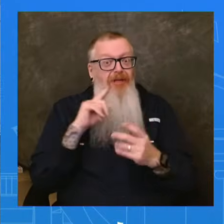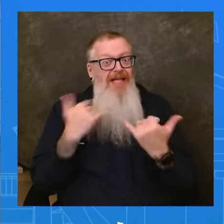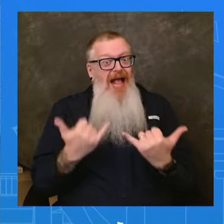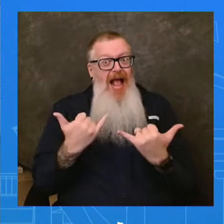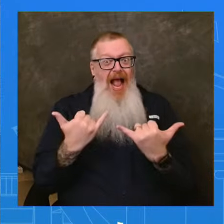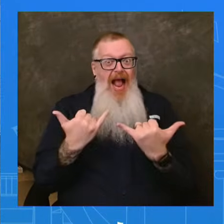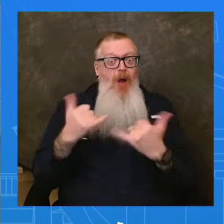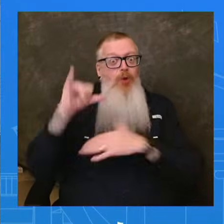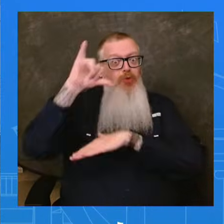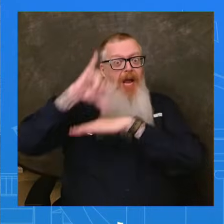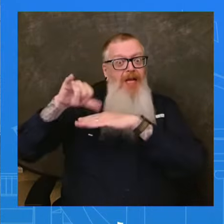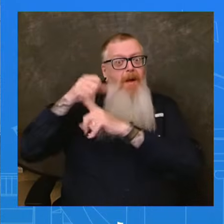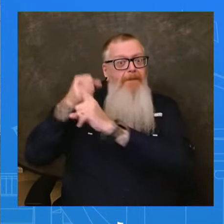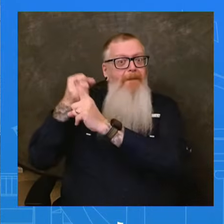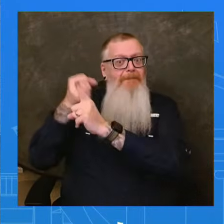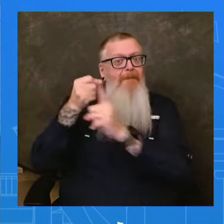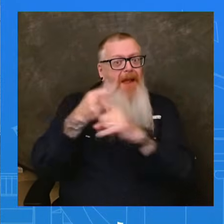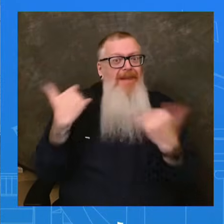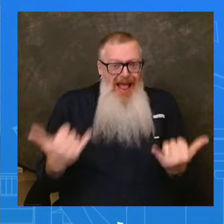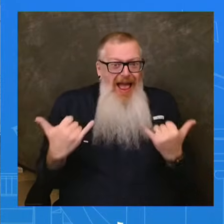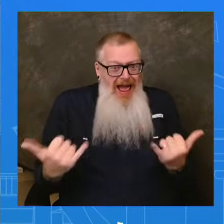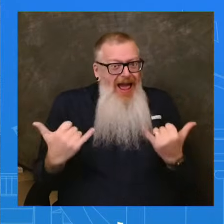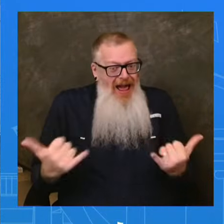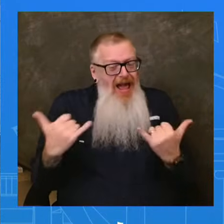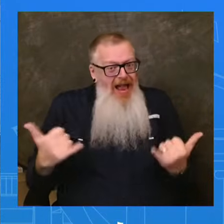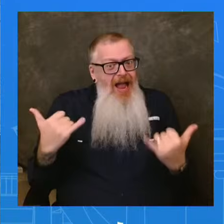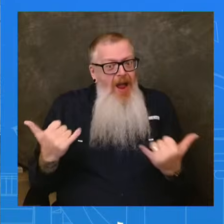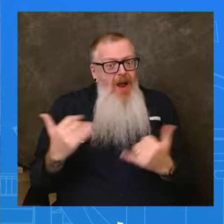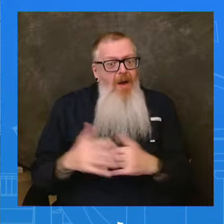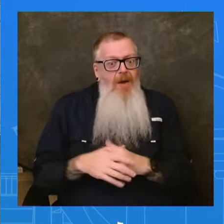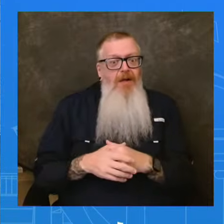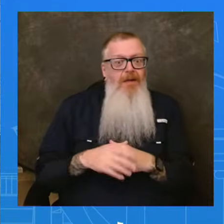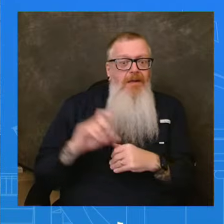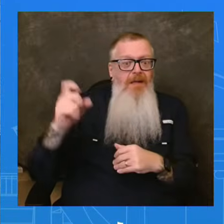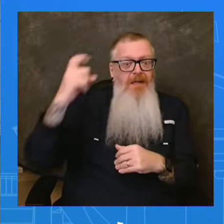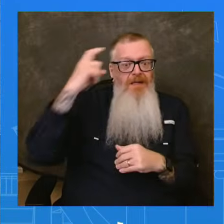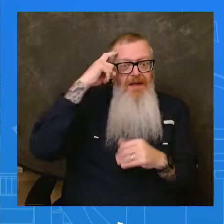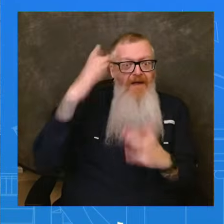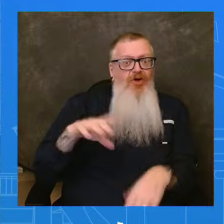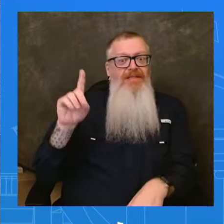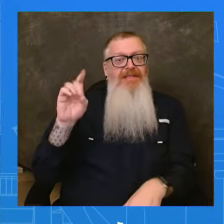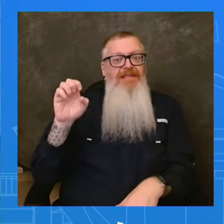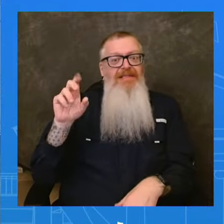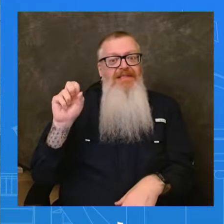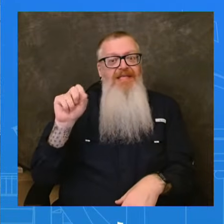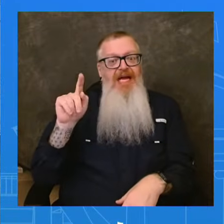I have also been in contact with Governor DeSantis, Mayor Castor, Mayor Welch, and Mayor Dyer,